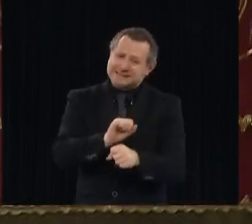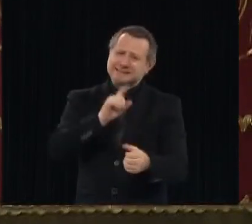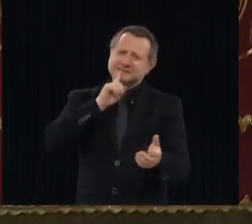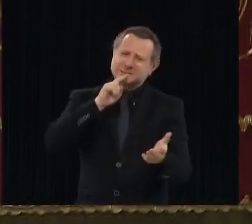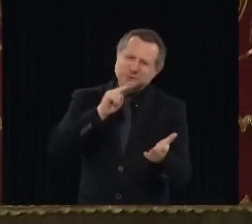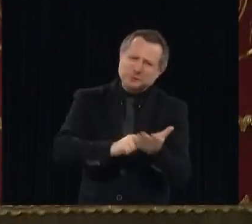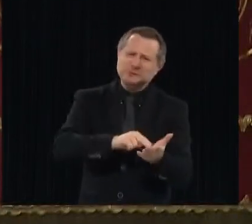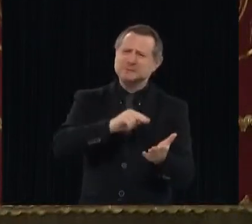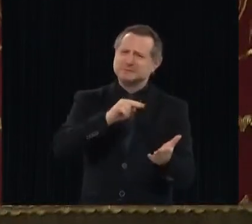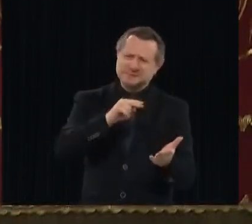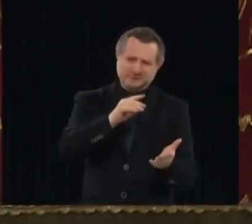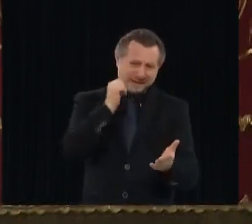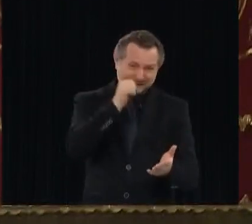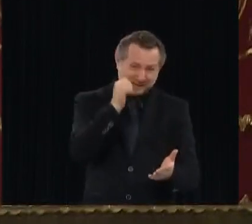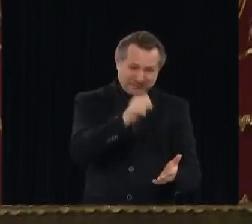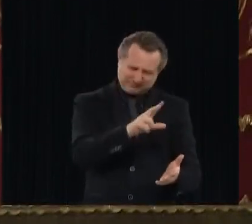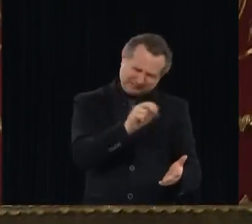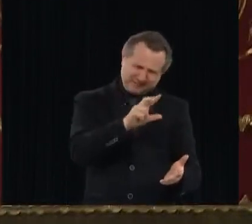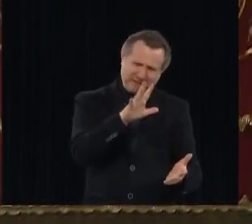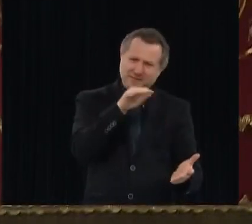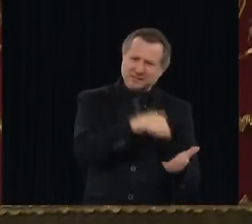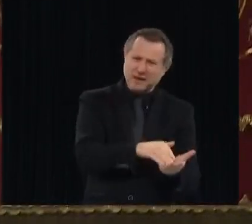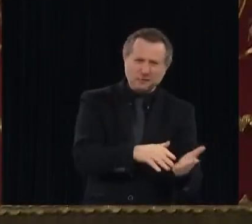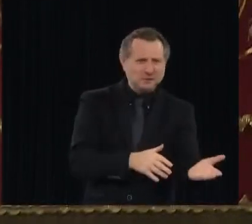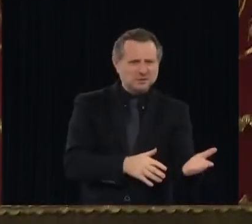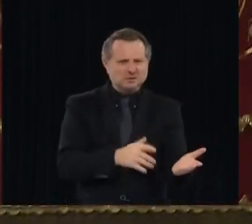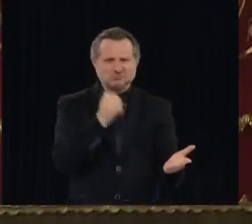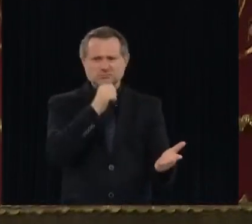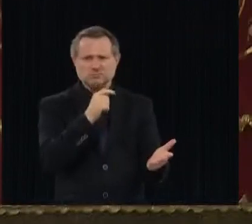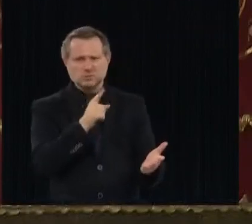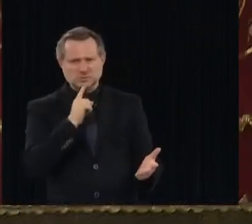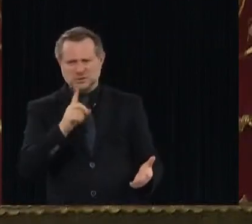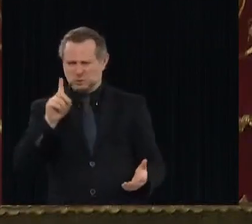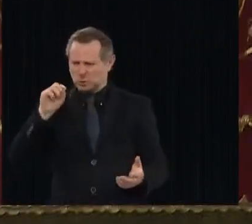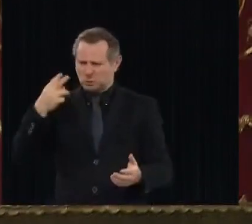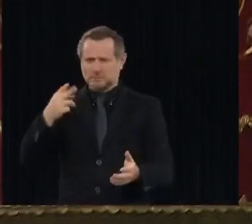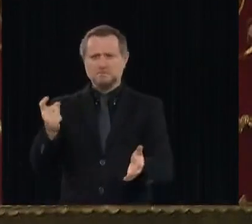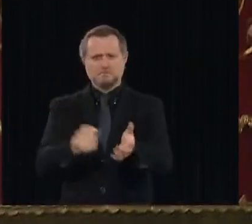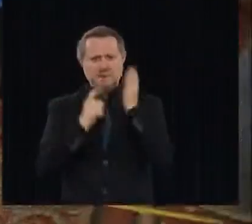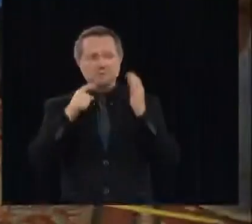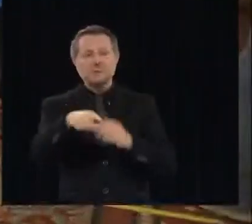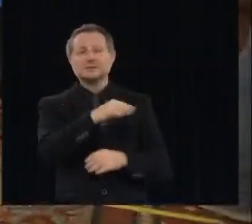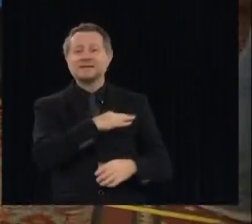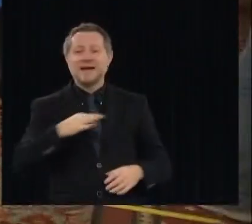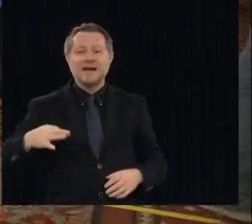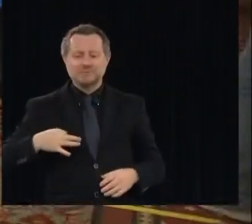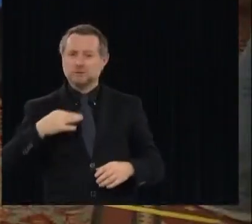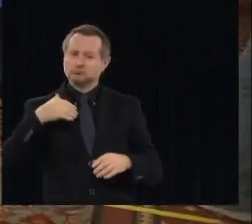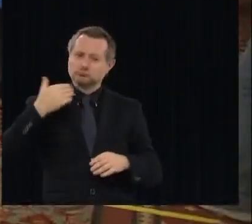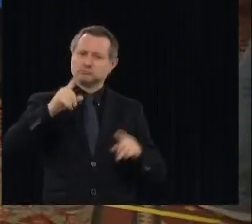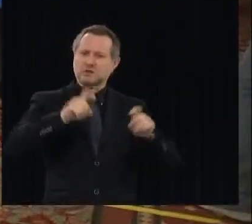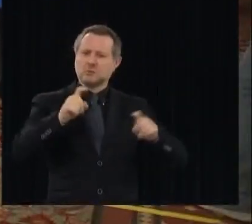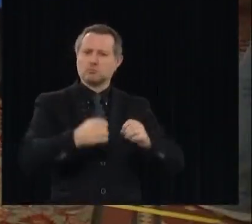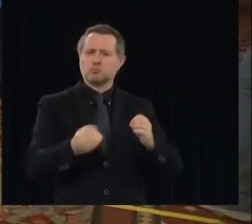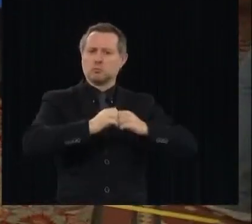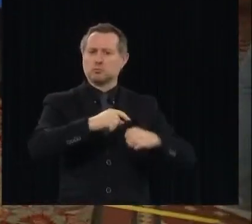ON TOL TOP OF THAT DATA.